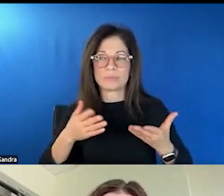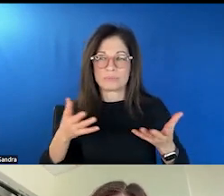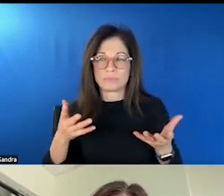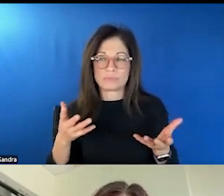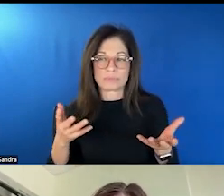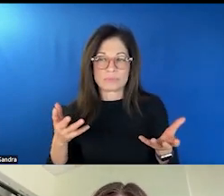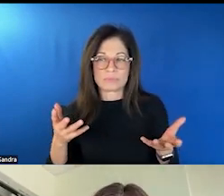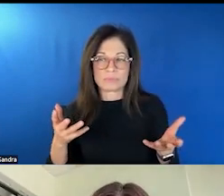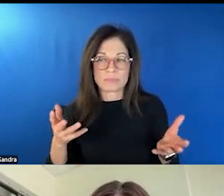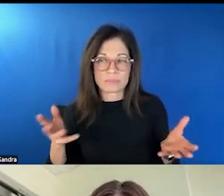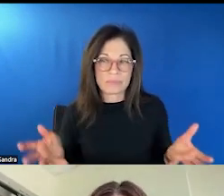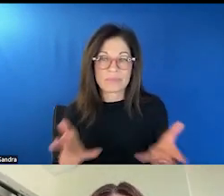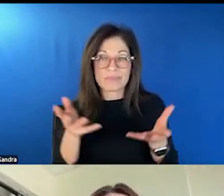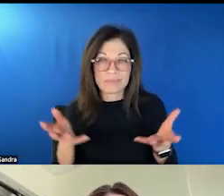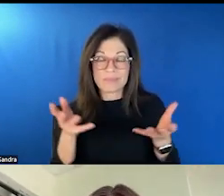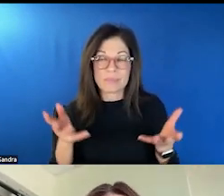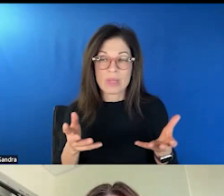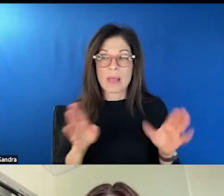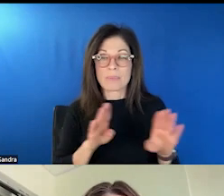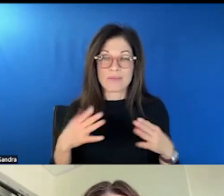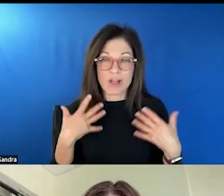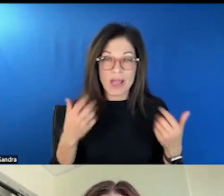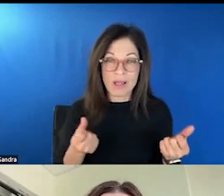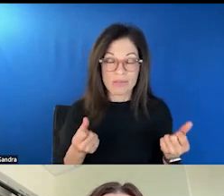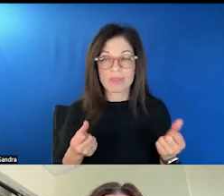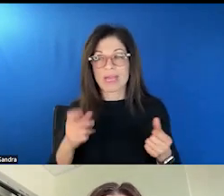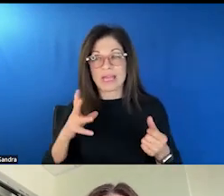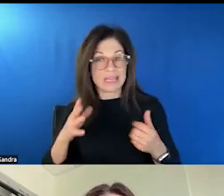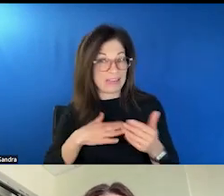BEHAVIORAL HEALTH INFRASTRUCTURE IN RURAL SOCIETIES IS GOING TO